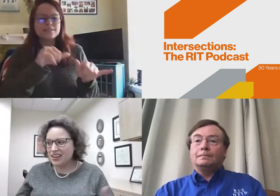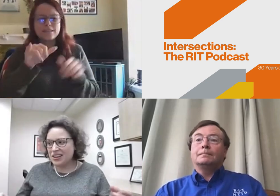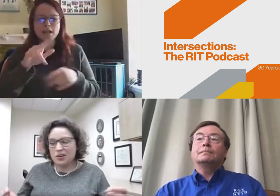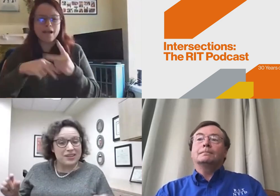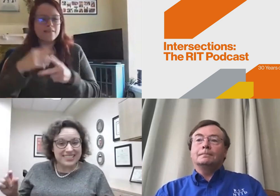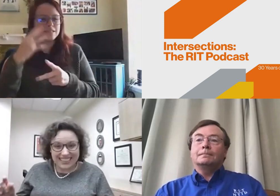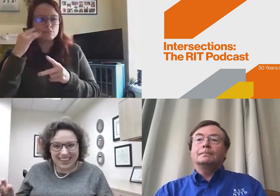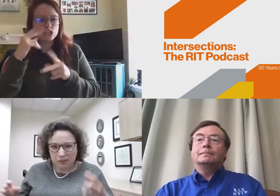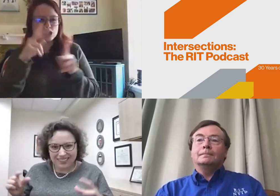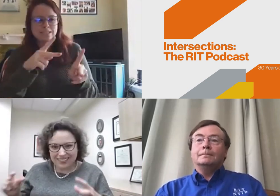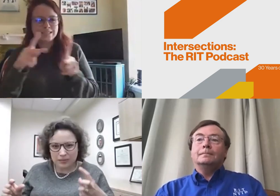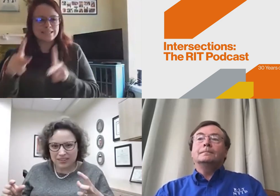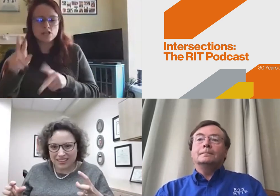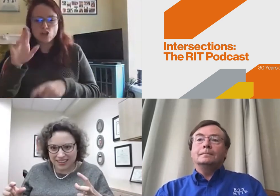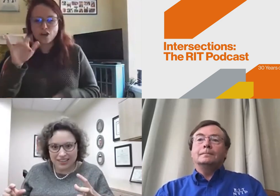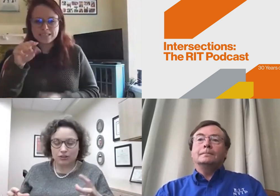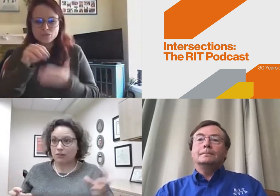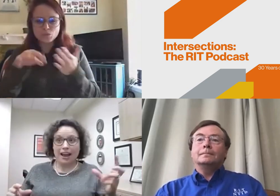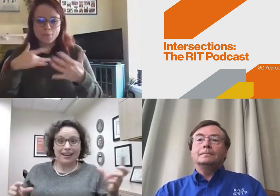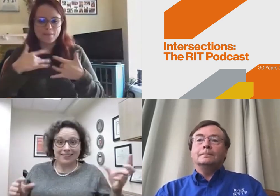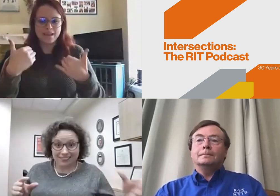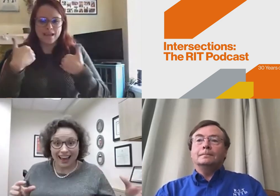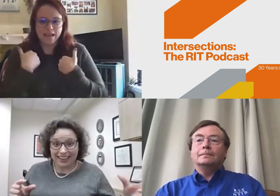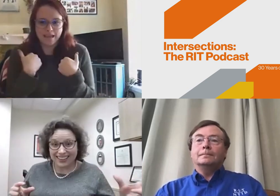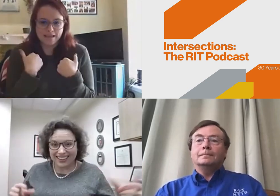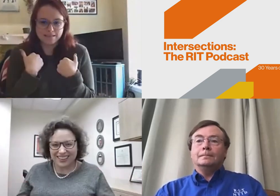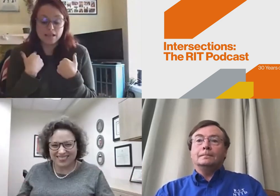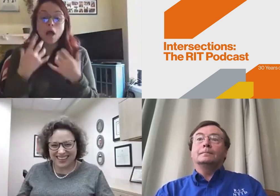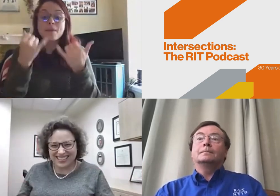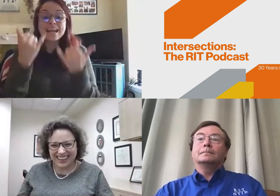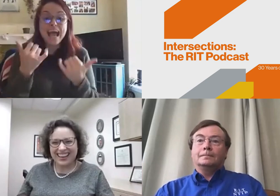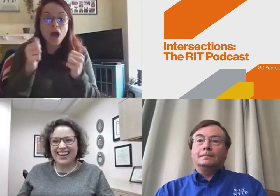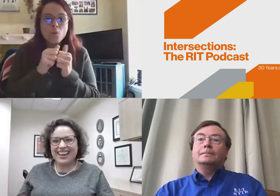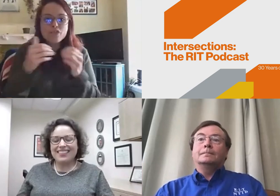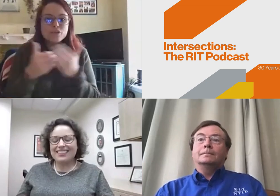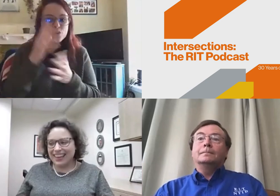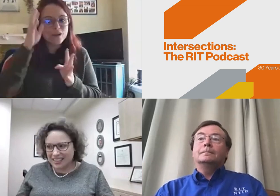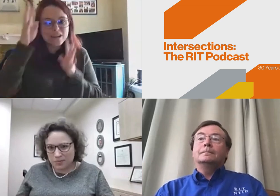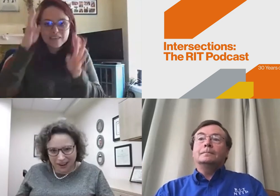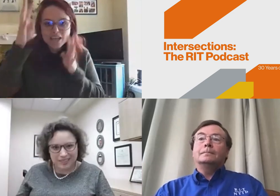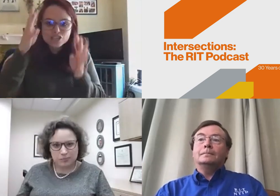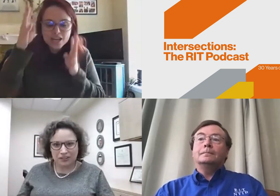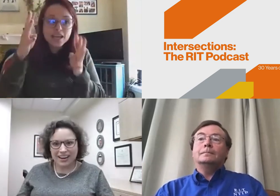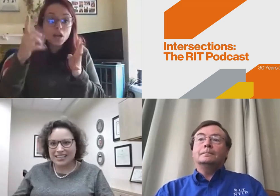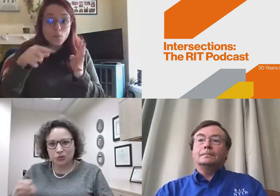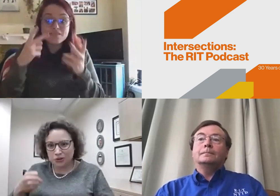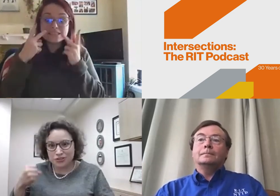And we see that with a little bit of innovation, or I guess a lot of innovation, that it's possible.